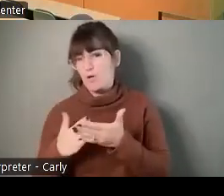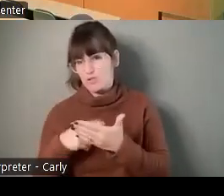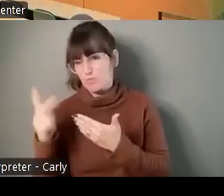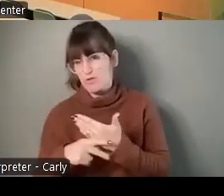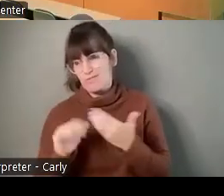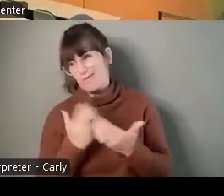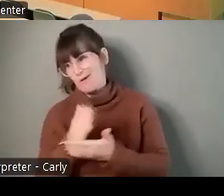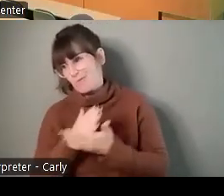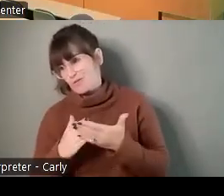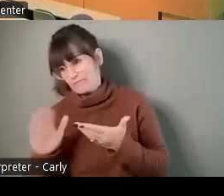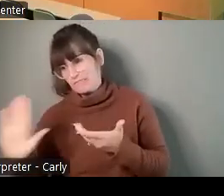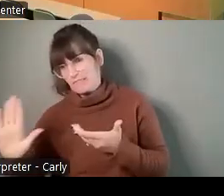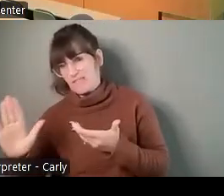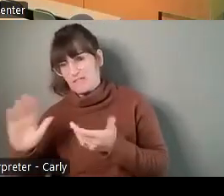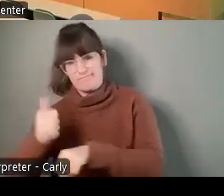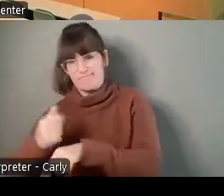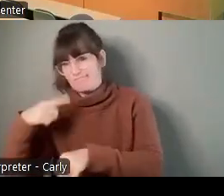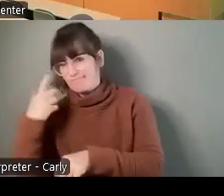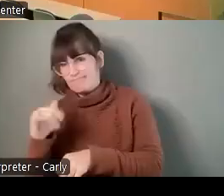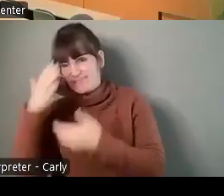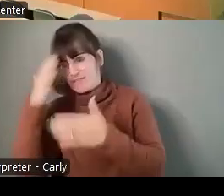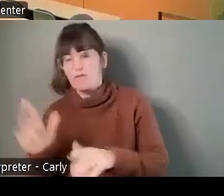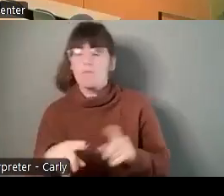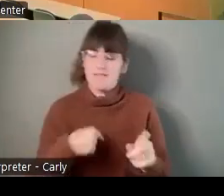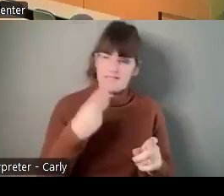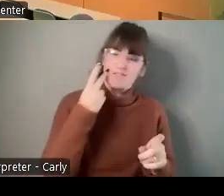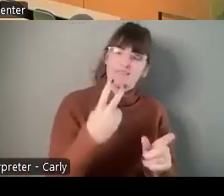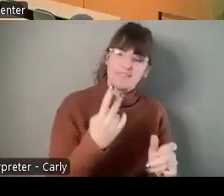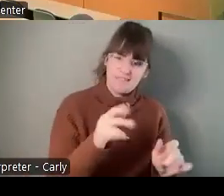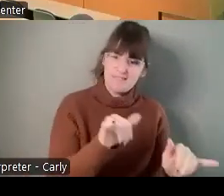demographics is that they're they're seeing the same thing in their demographics and everyone's